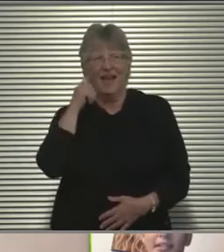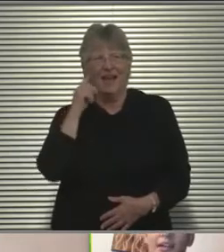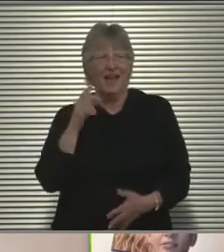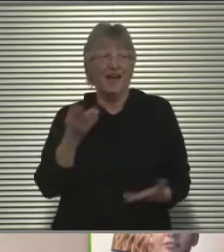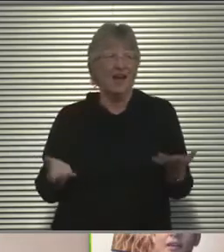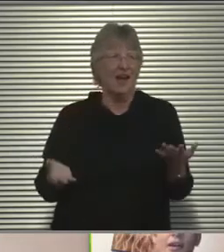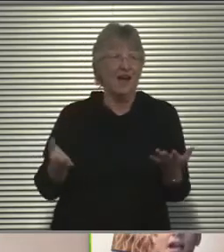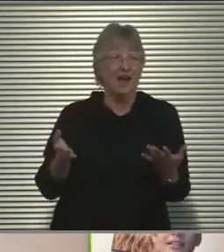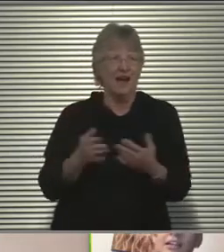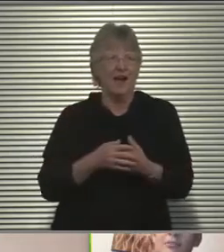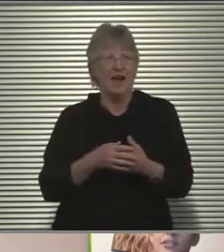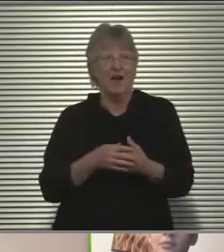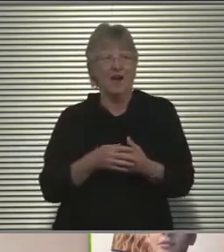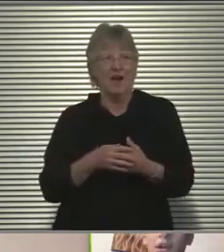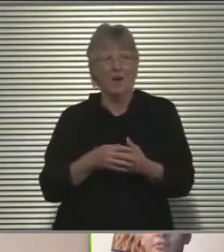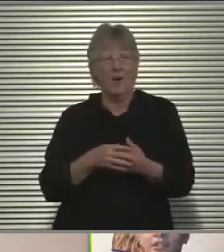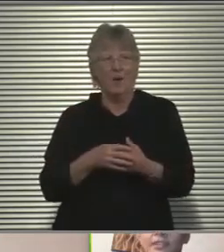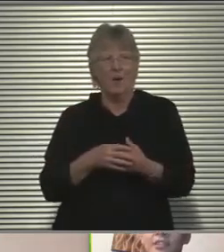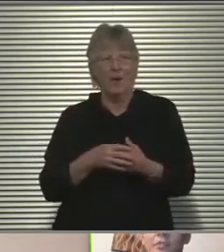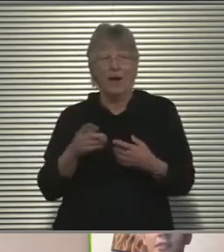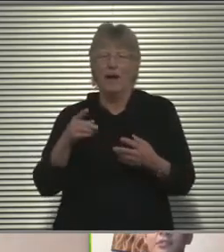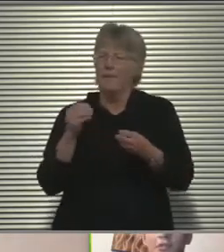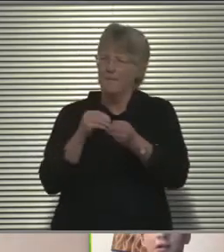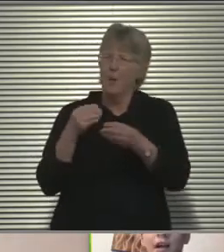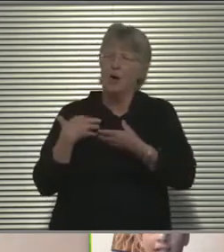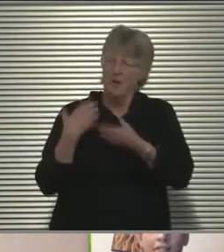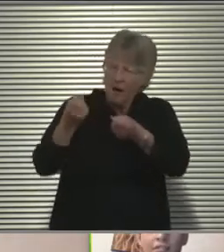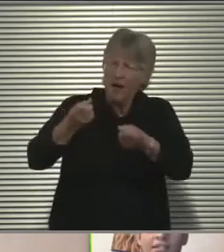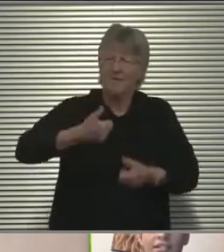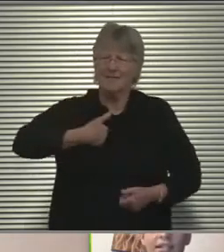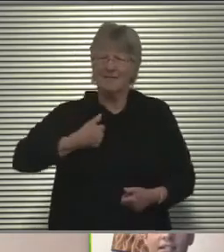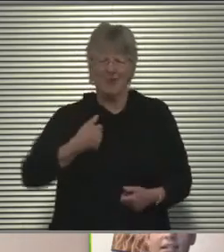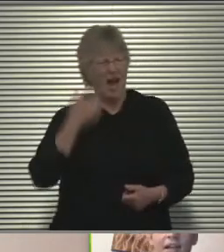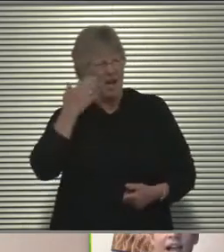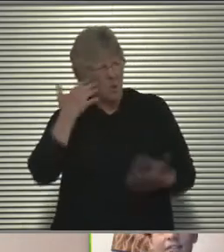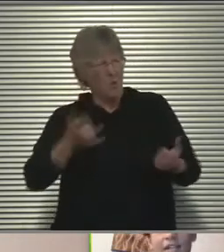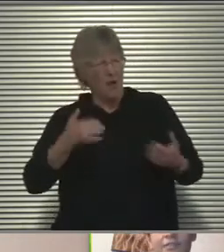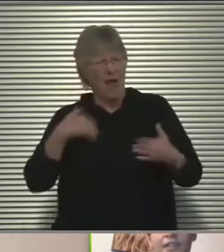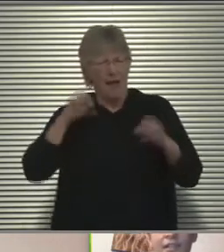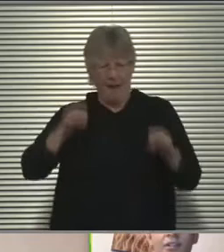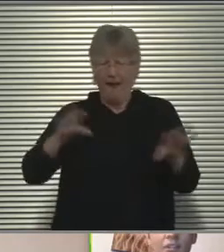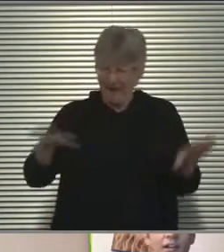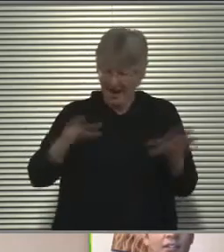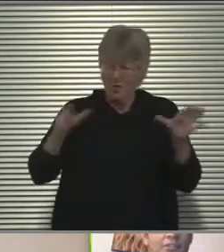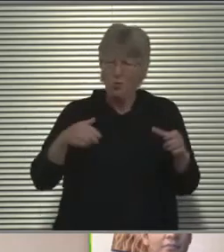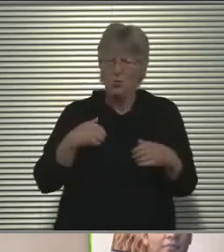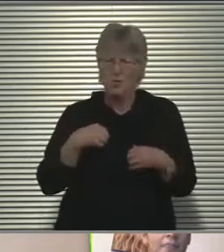I think I would have been a little bit more confident in myself and that, you know what, I could do this, I could have a life, and I could go to college.